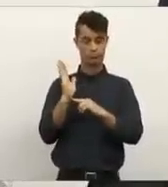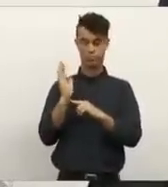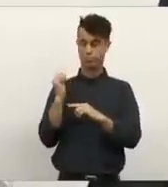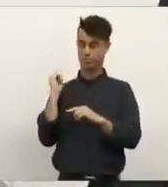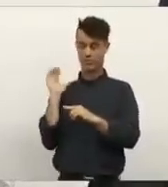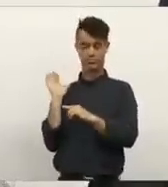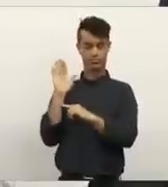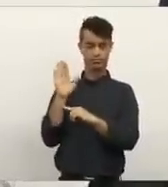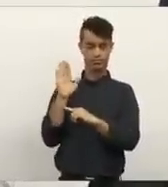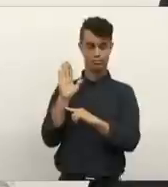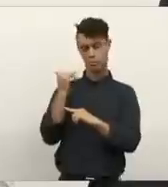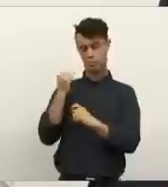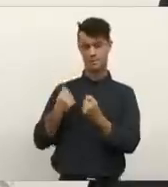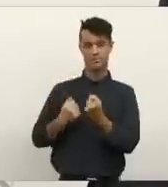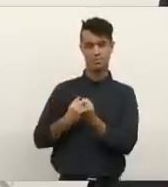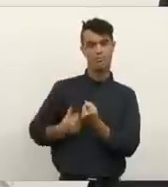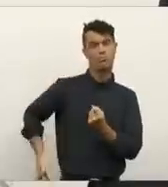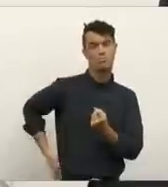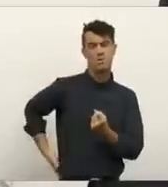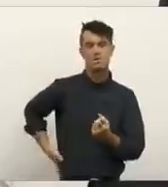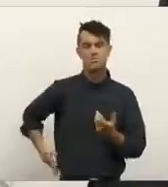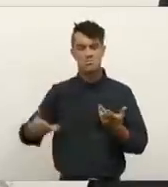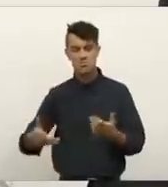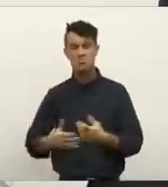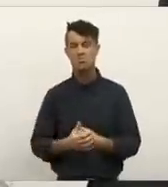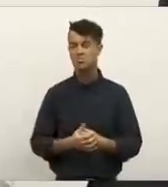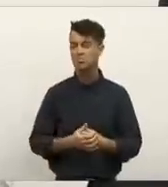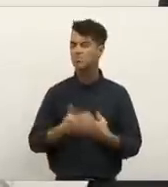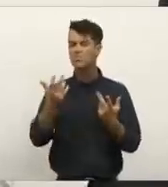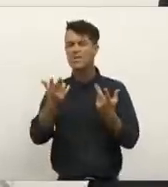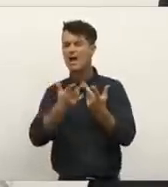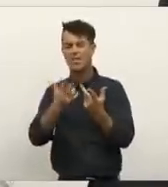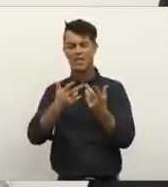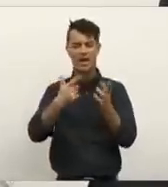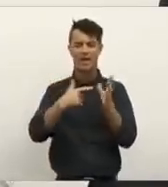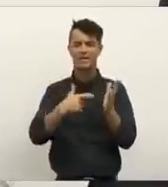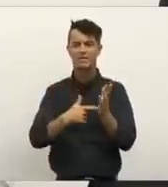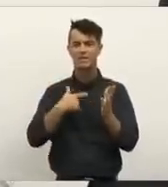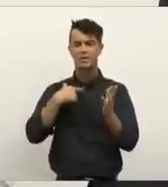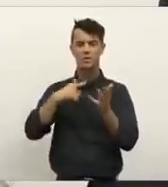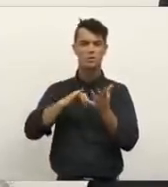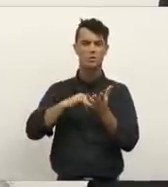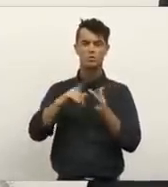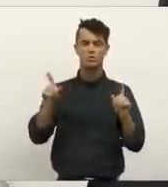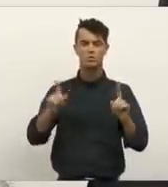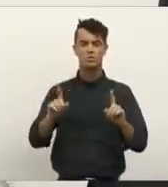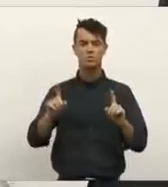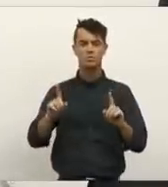you know, postural support. Also, other pieces of AT which I use would be ceiling hoist